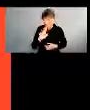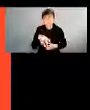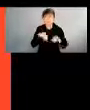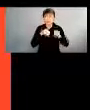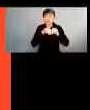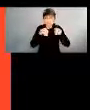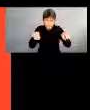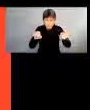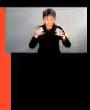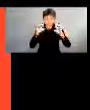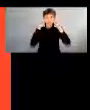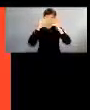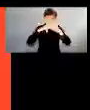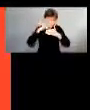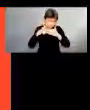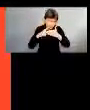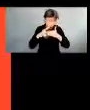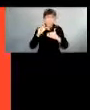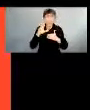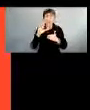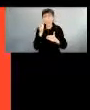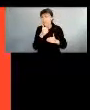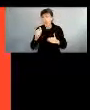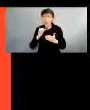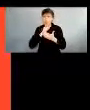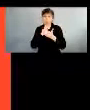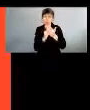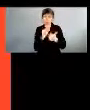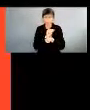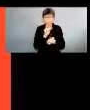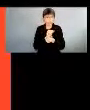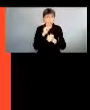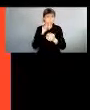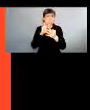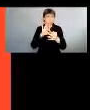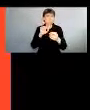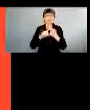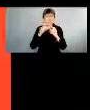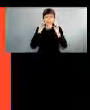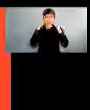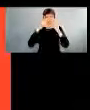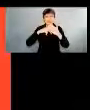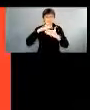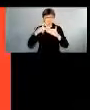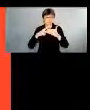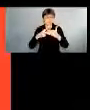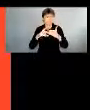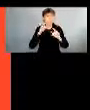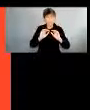programs or any artistic work related to those educational programs. To clarify here, if